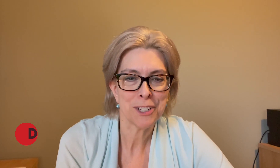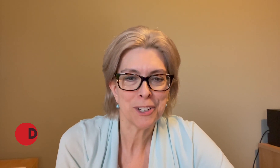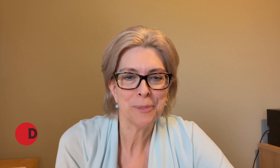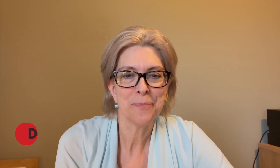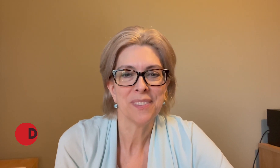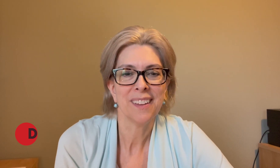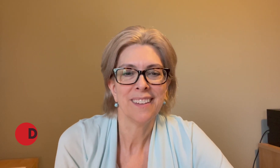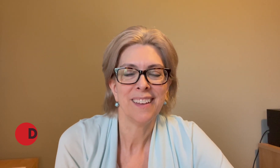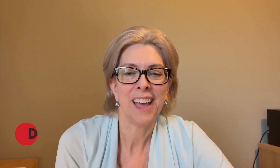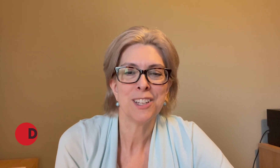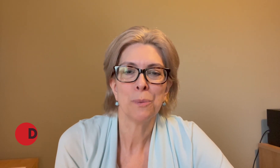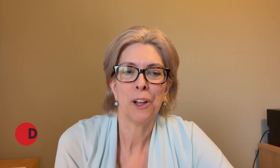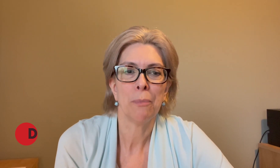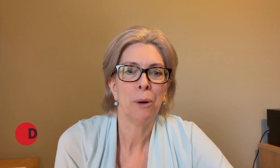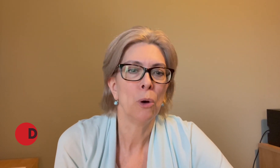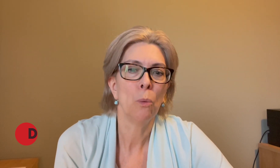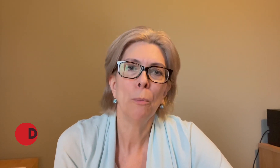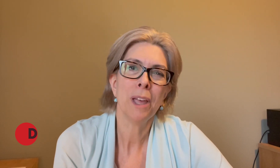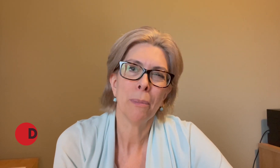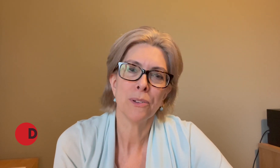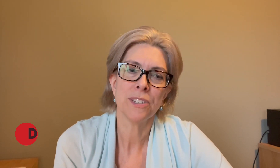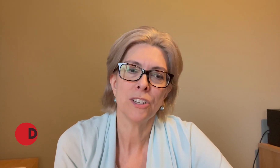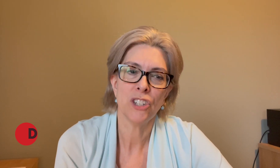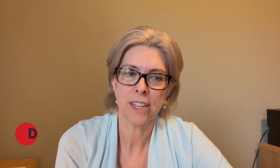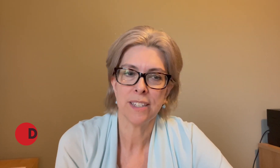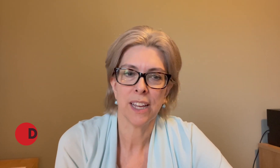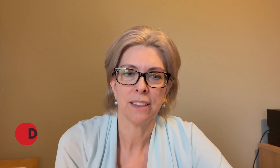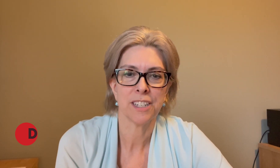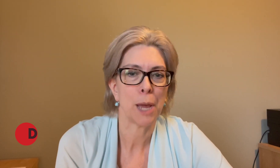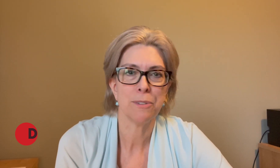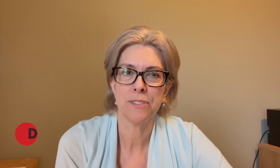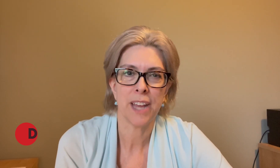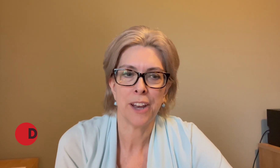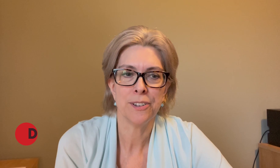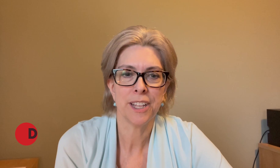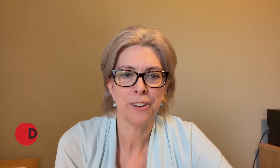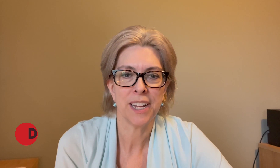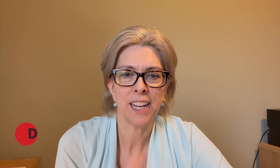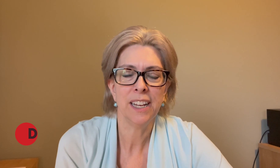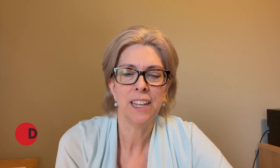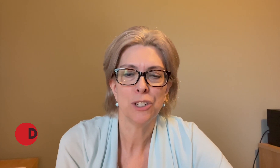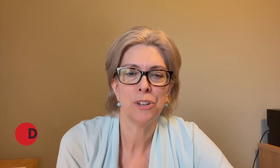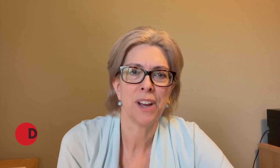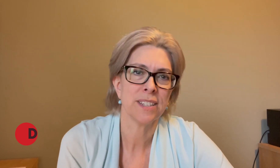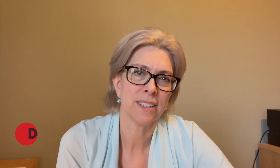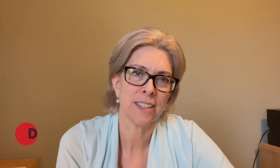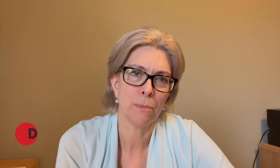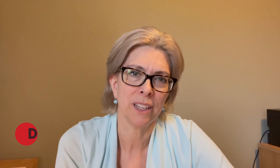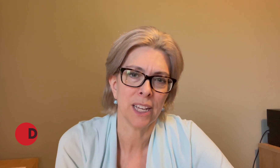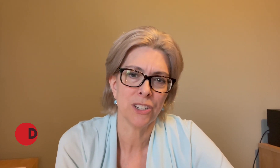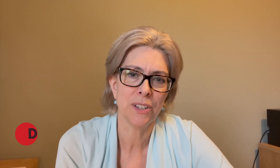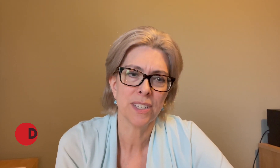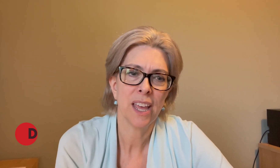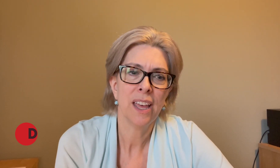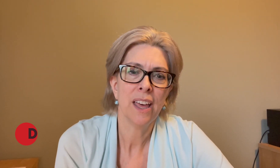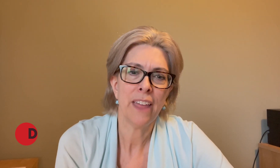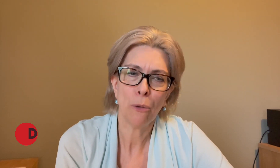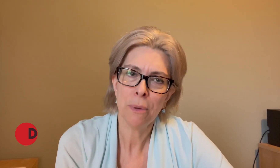the commissioner and as well my role won't be about suggesting the types of standards that are needed to address accessibility issues